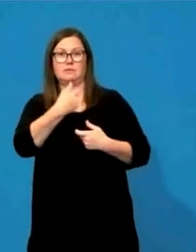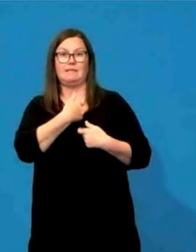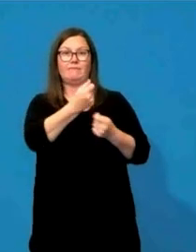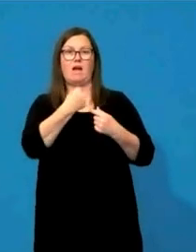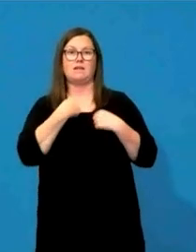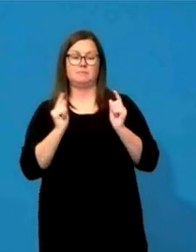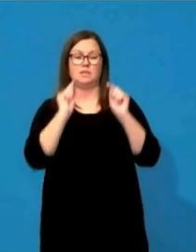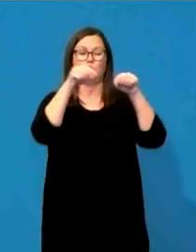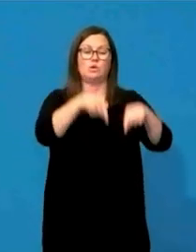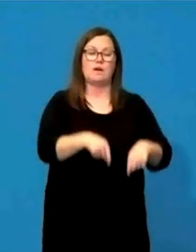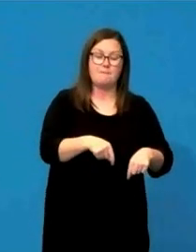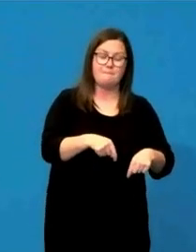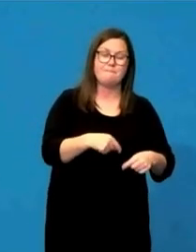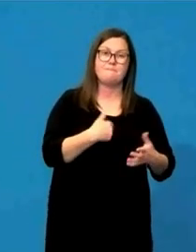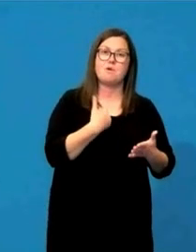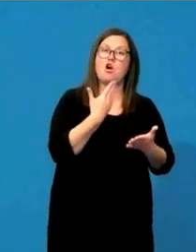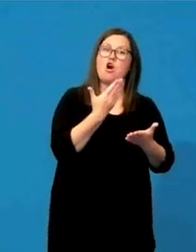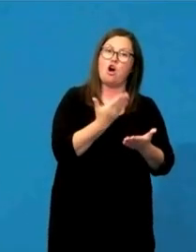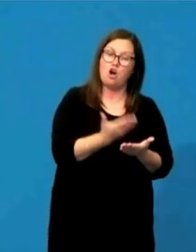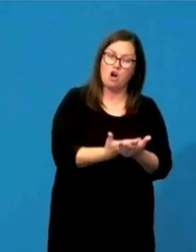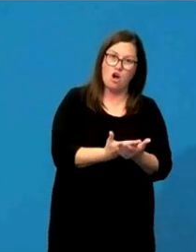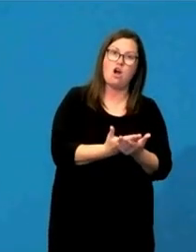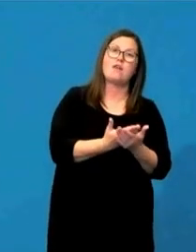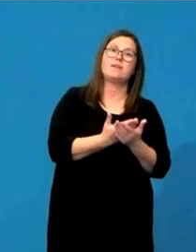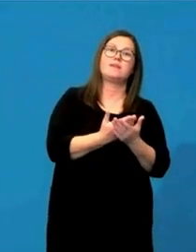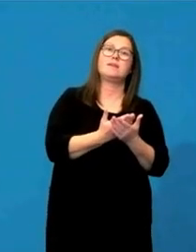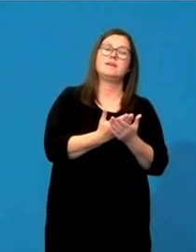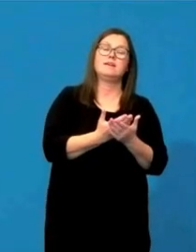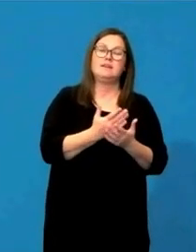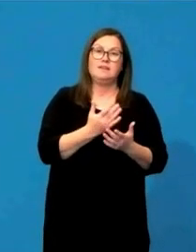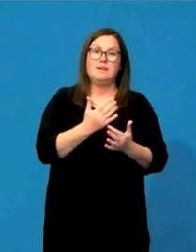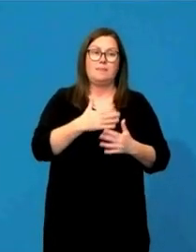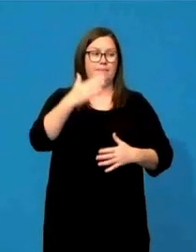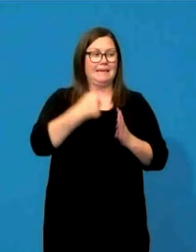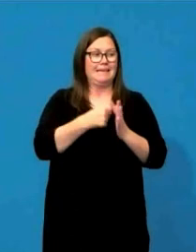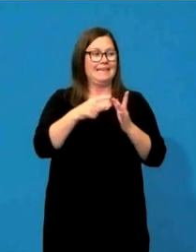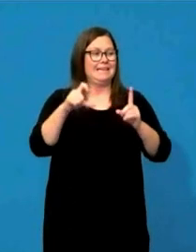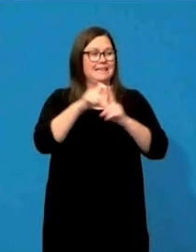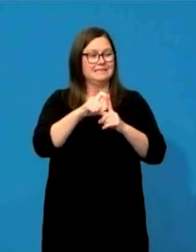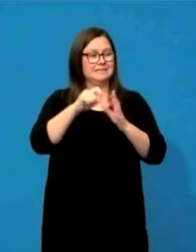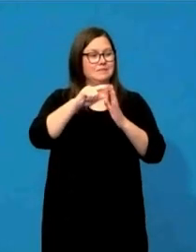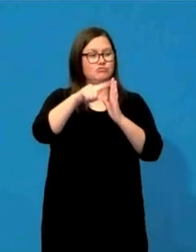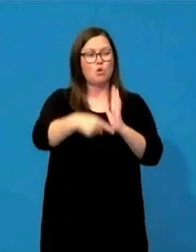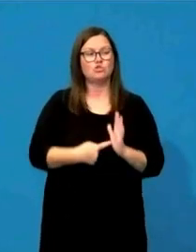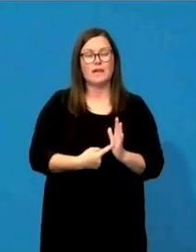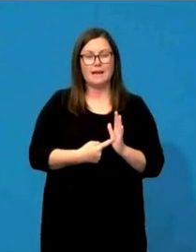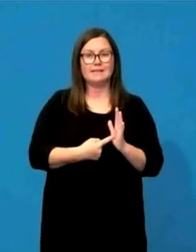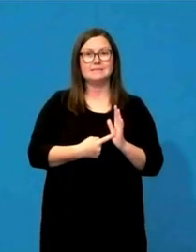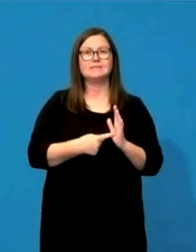Project, following up the children from the Lililwan project 10 years later. So most of those grants relate to that work.